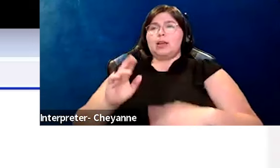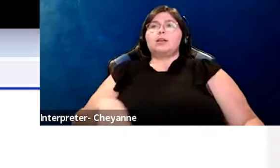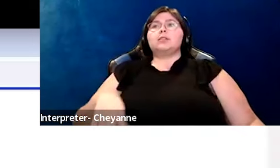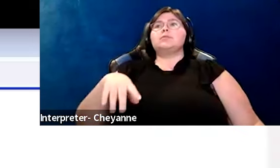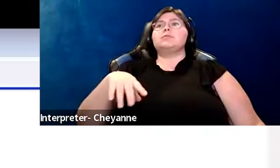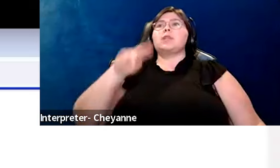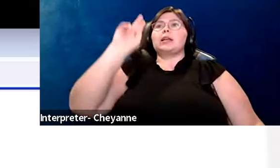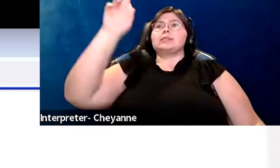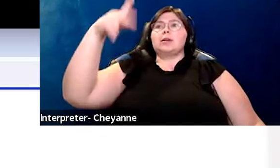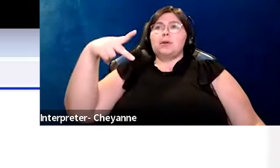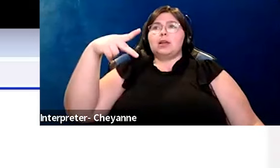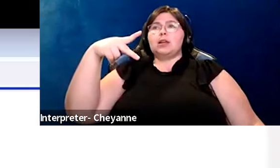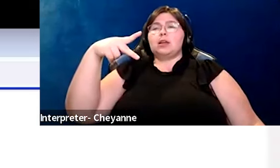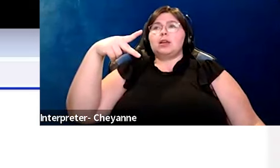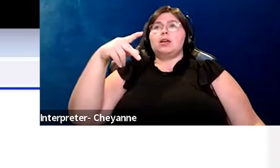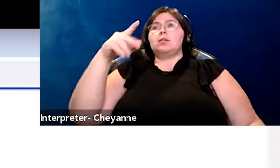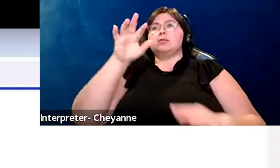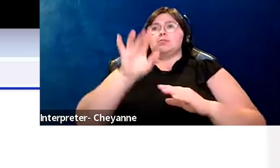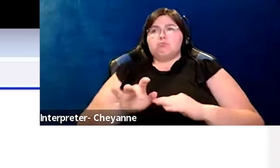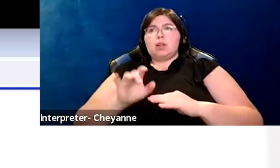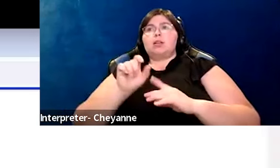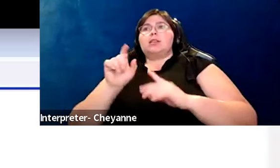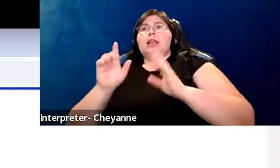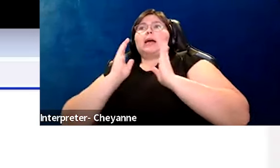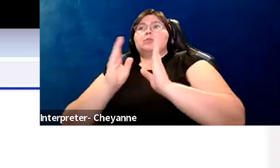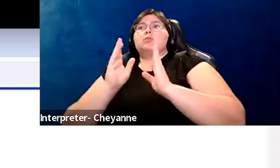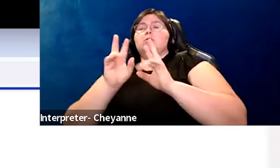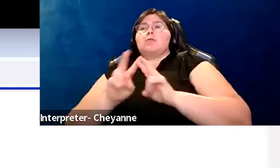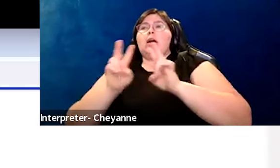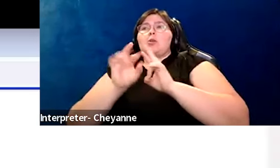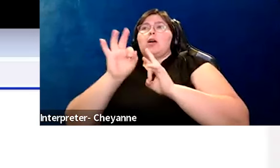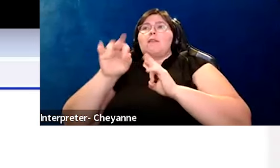sub p of the absolute value of phi open paren x